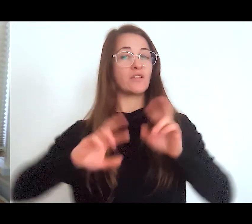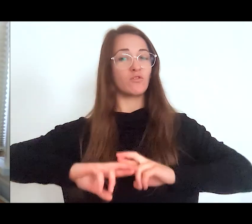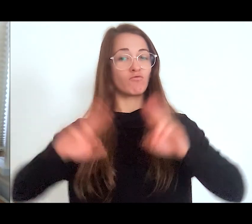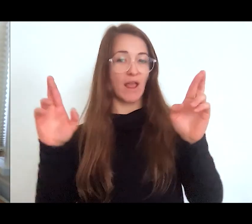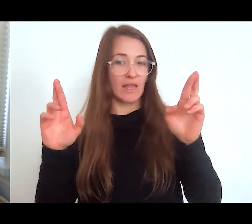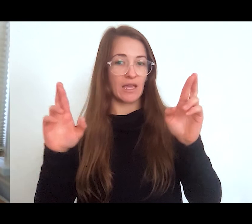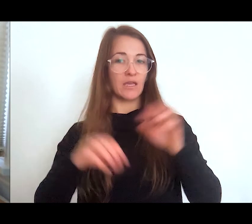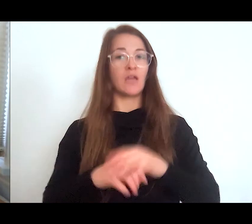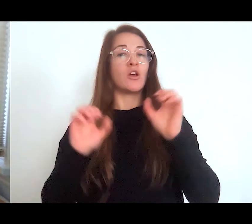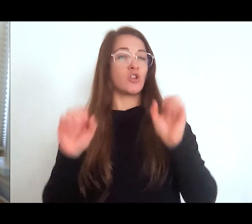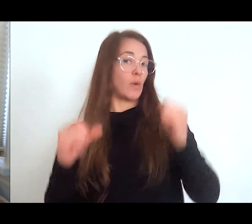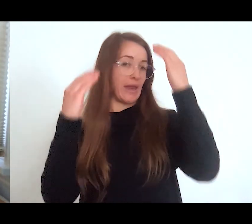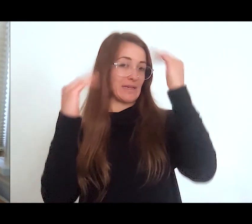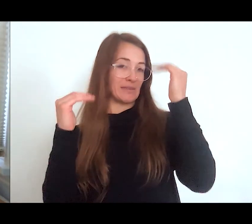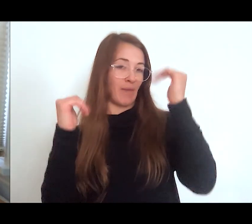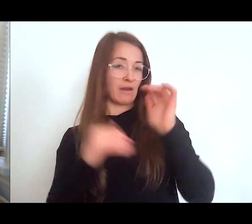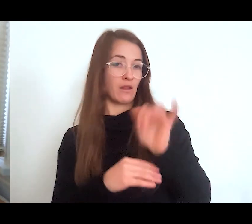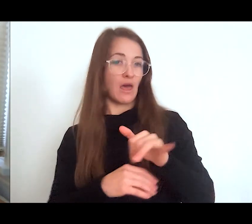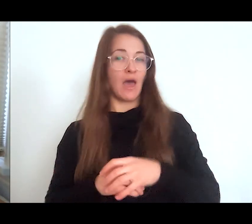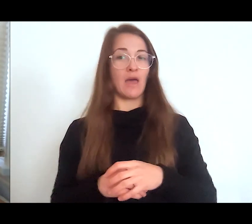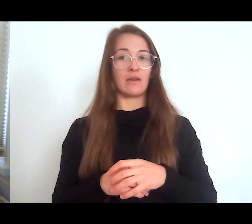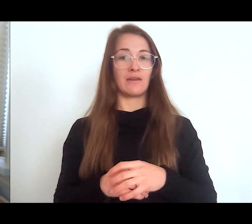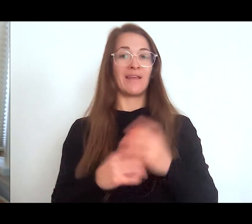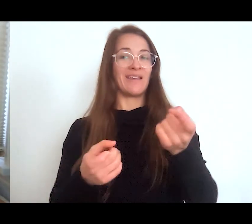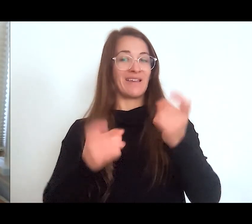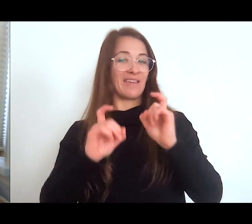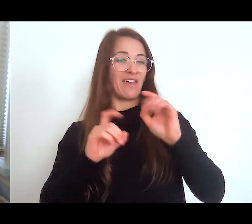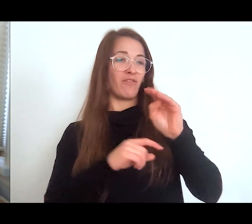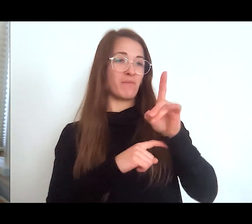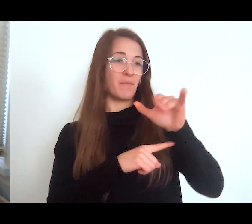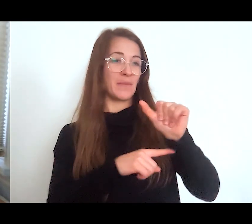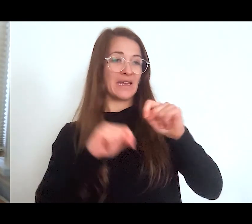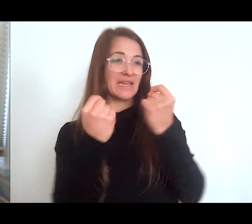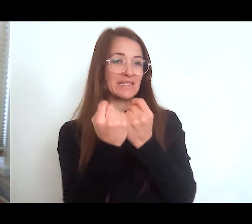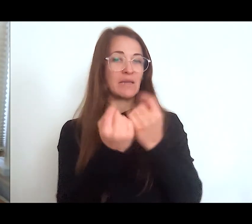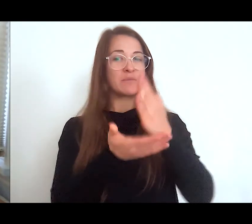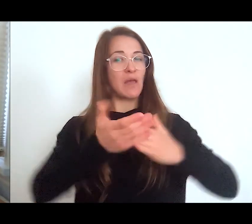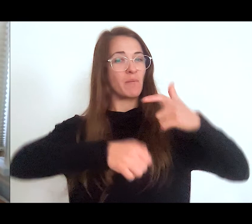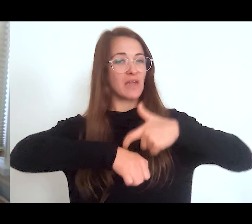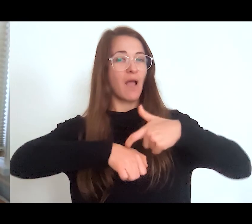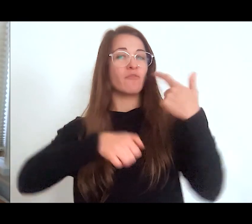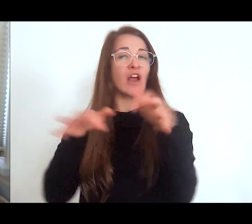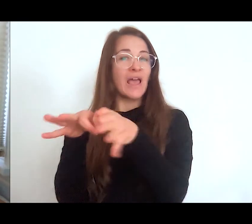LINK TO THE RECORDING ONCE IT IS READY. SO YOU CAN JUST EXPECT THAT GIVE OUR MEDIA TEAM A LITTLE TIME TO